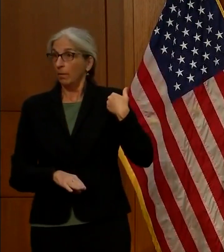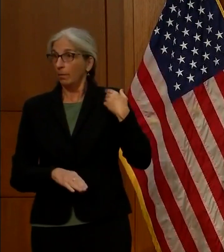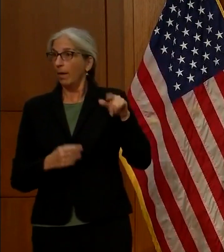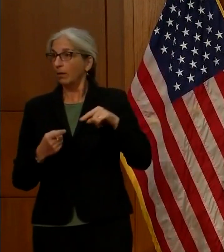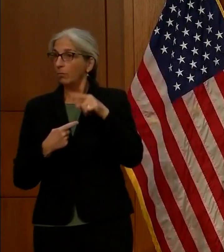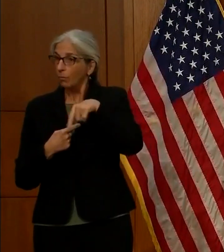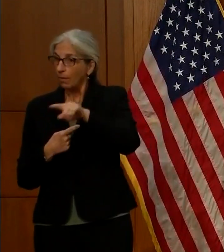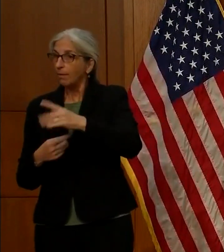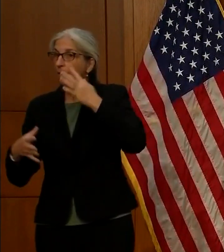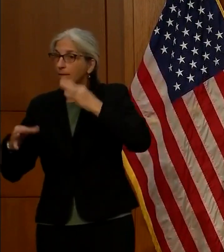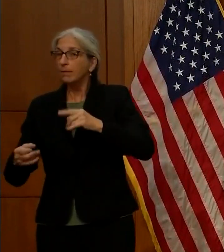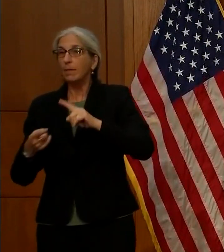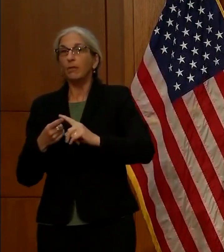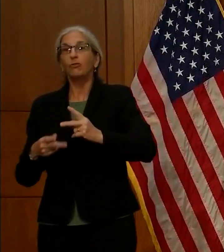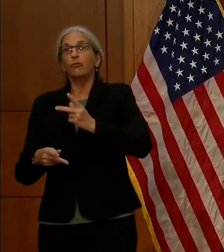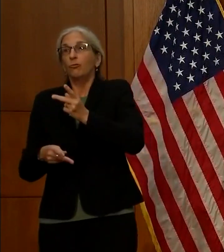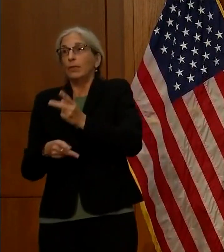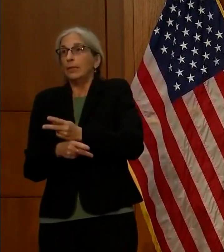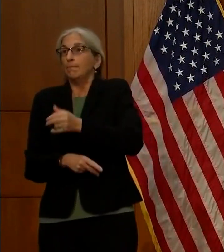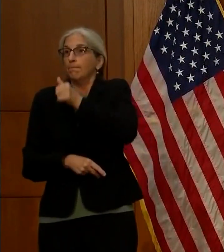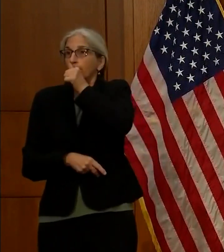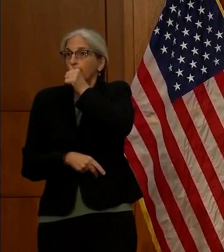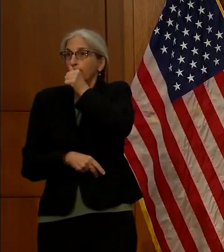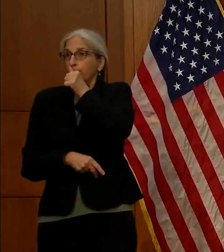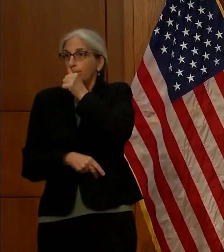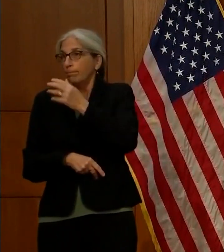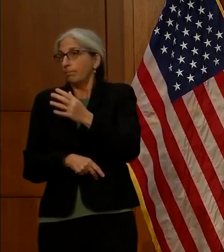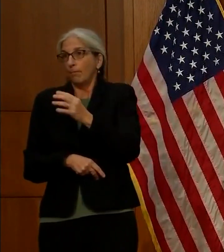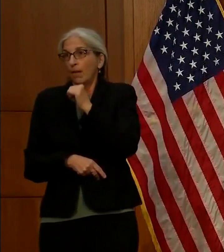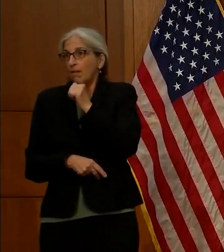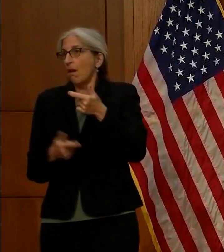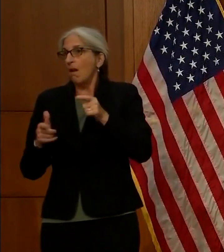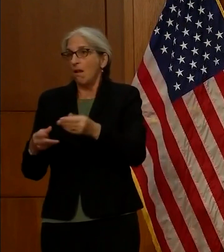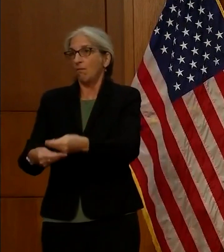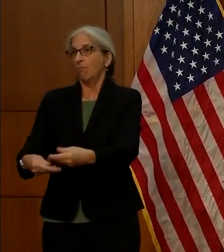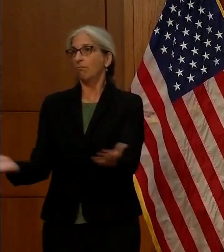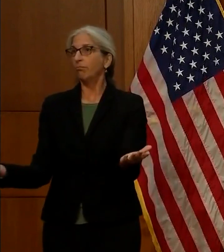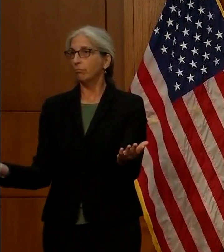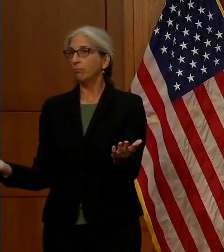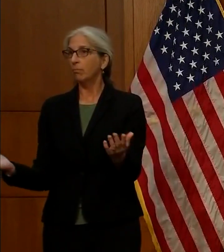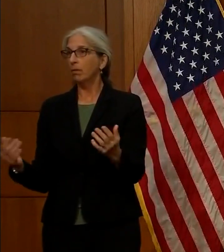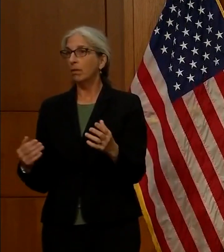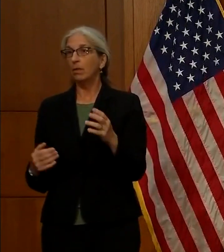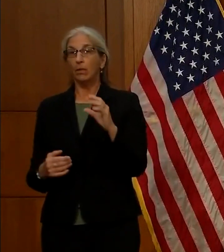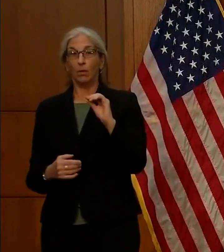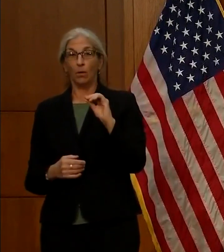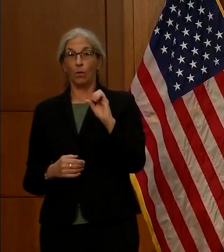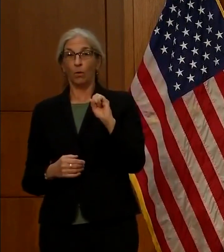IN THEIR ACTIONS PREVIOUSLY TO MAKE SURE THAT IS. ISN'T IS-